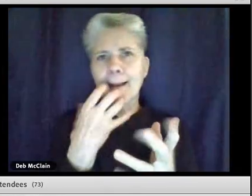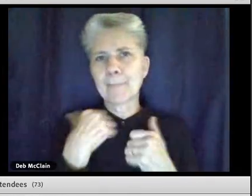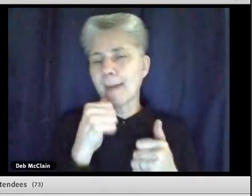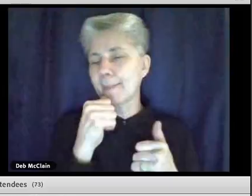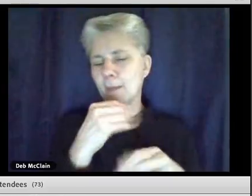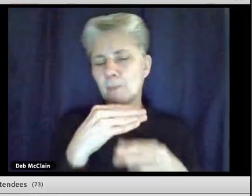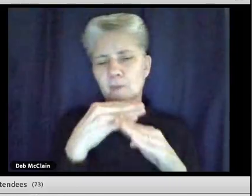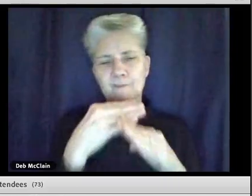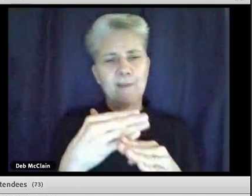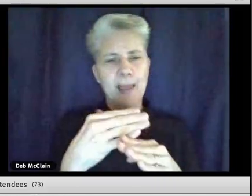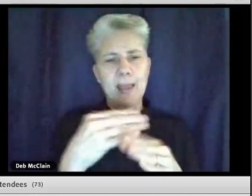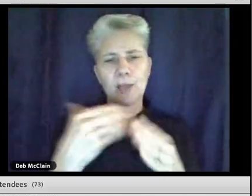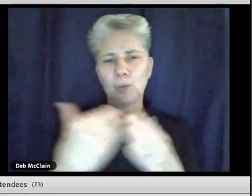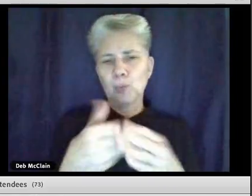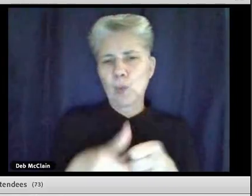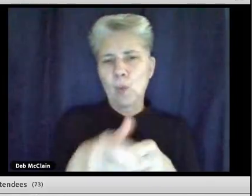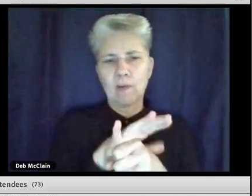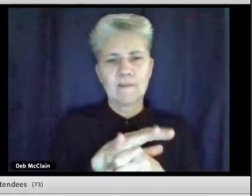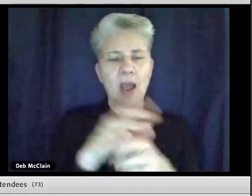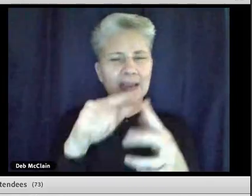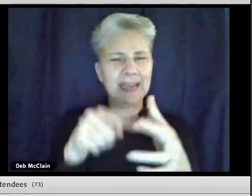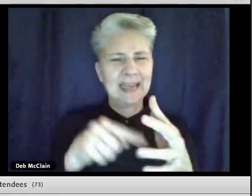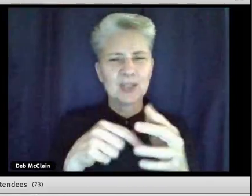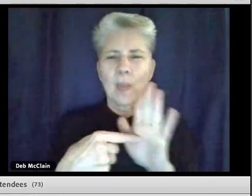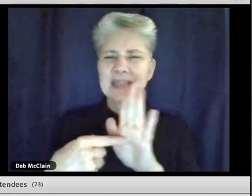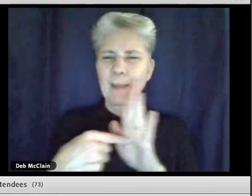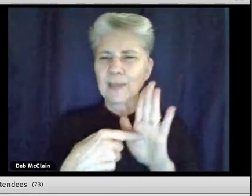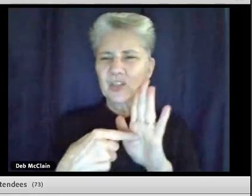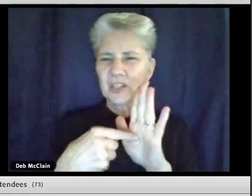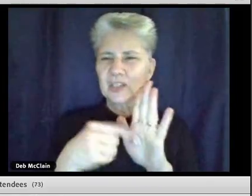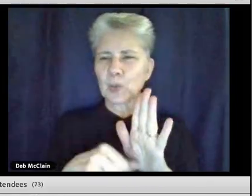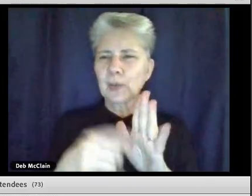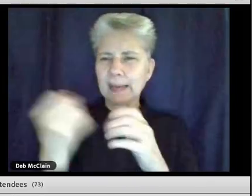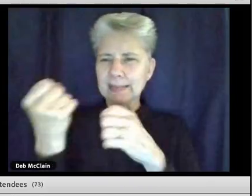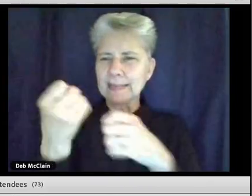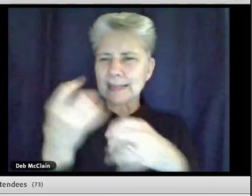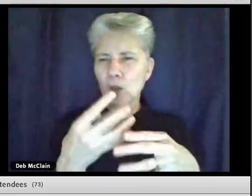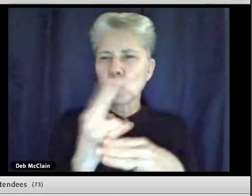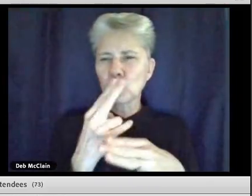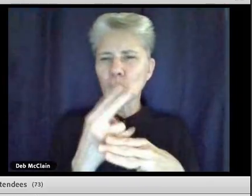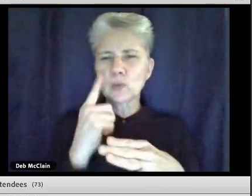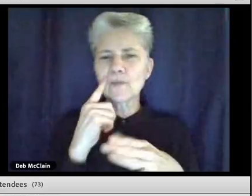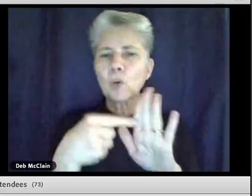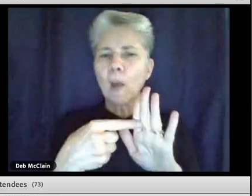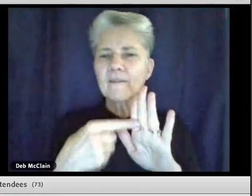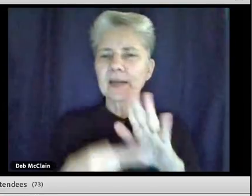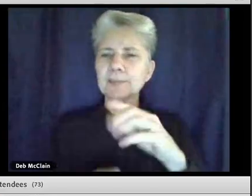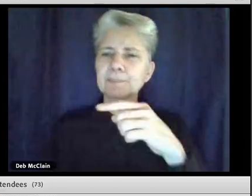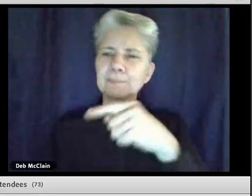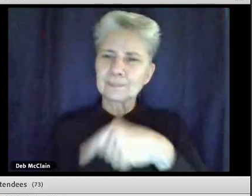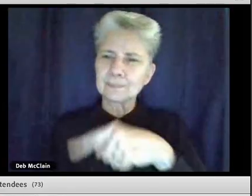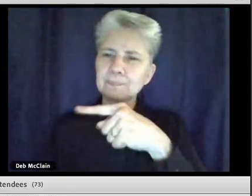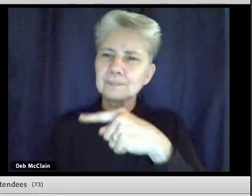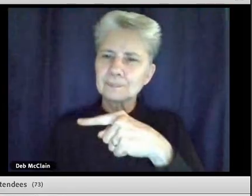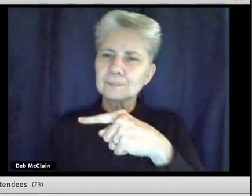and they have things like, you know, taking a hot bath does not prevent the new coronavirus disease, and each one of these images you can download